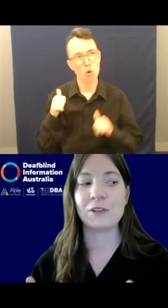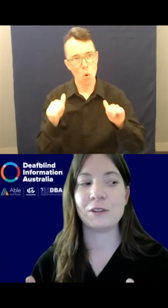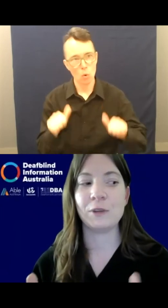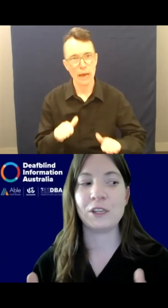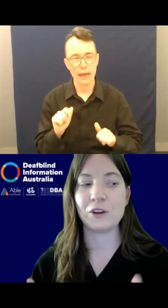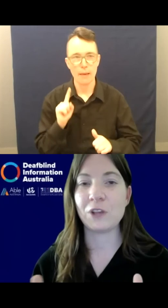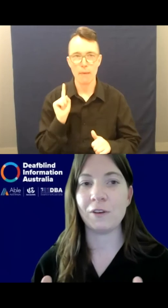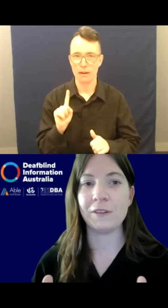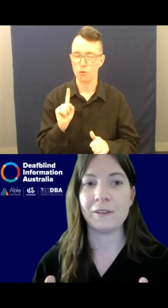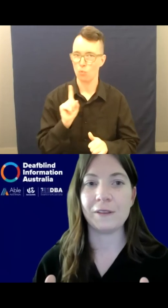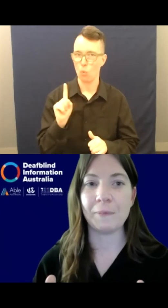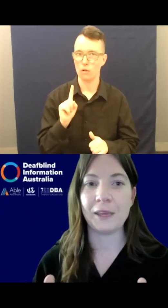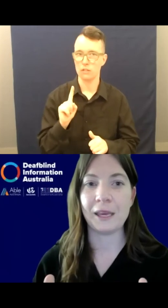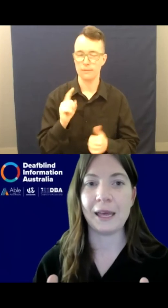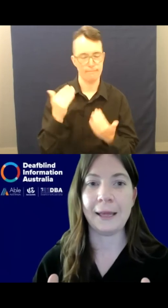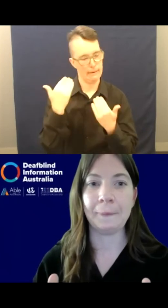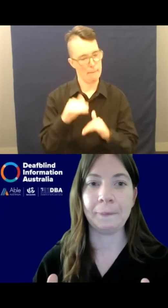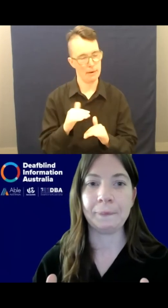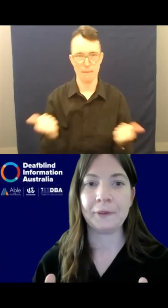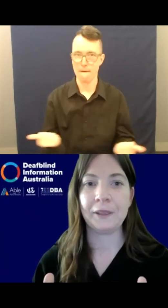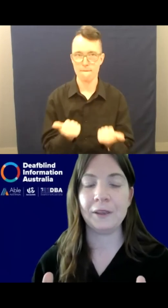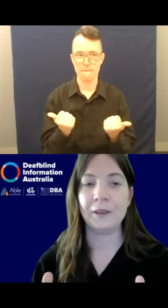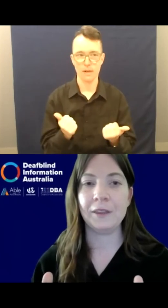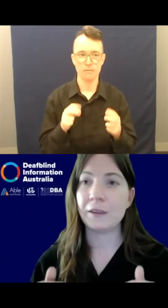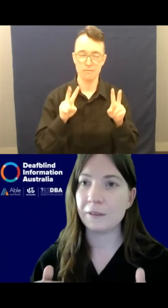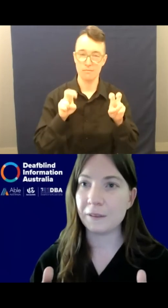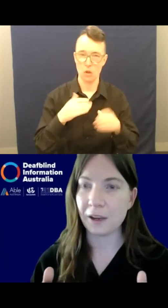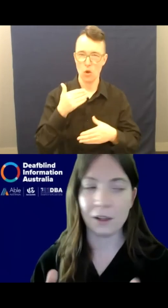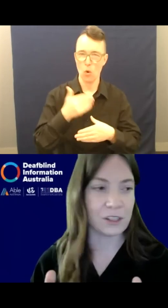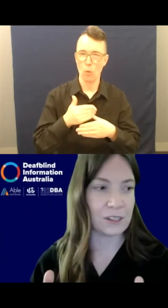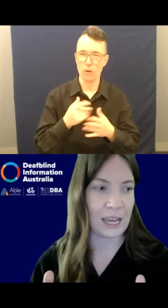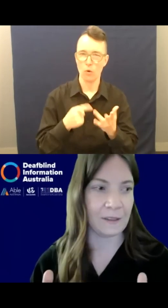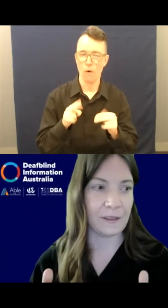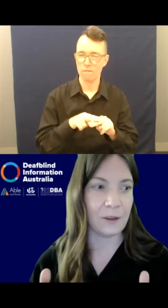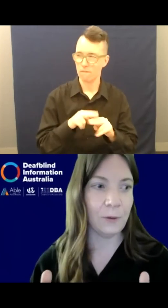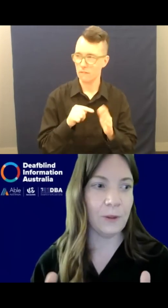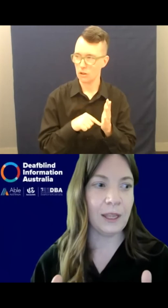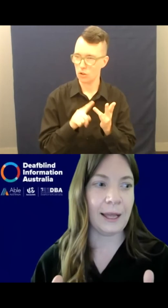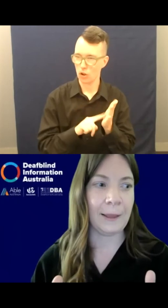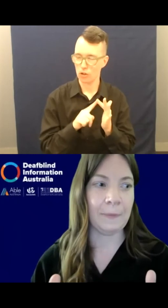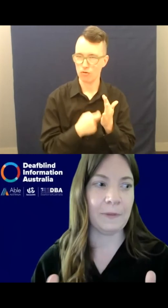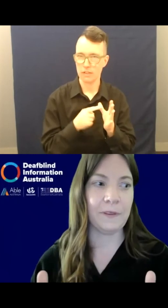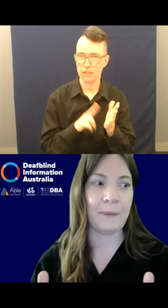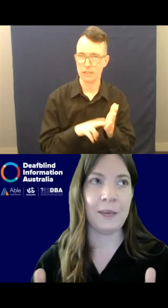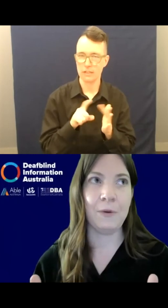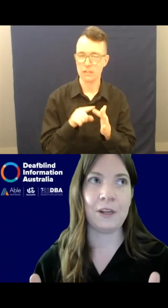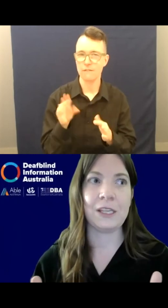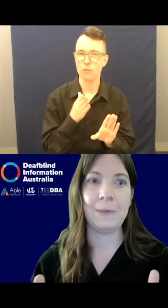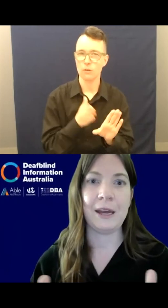window of tolerance is something, I think it's something to think about in terms